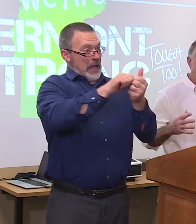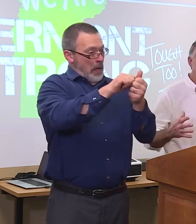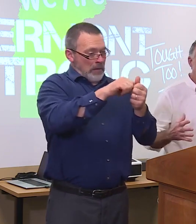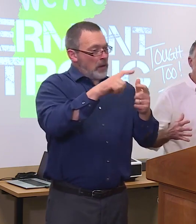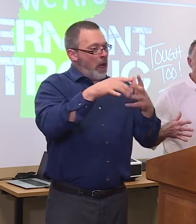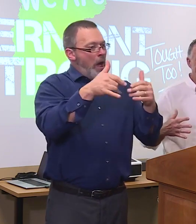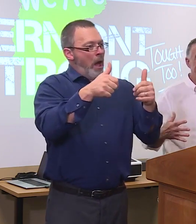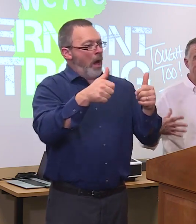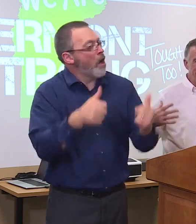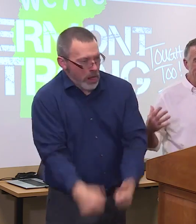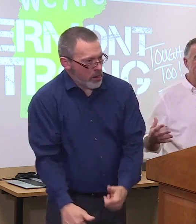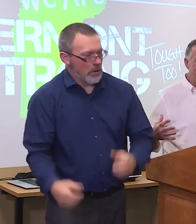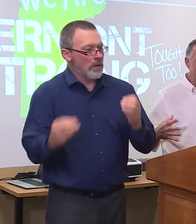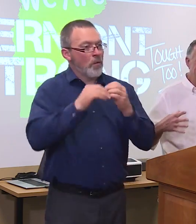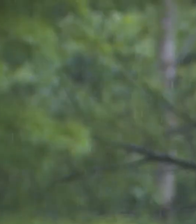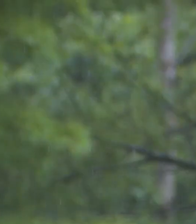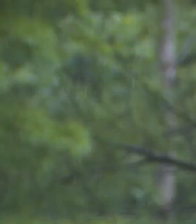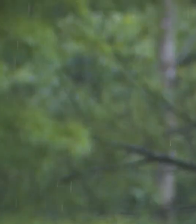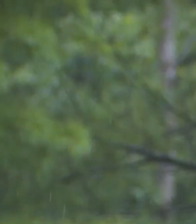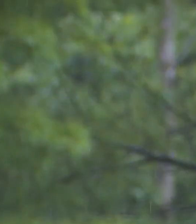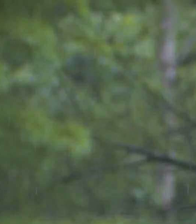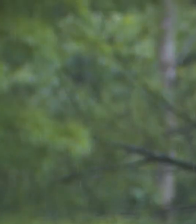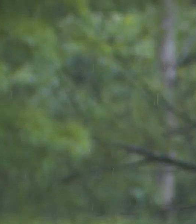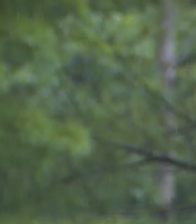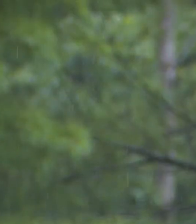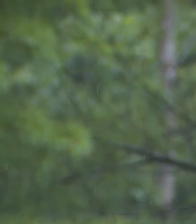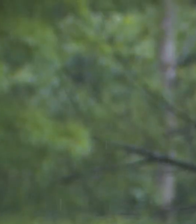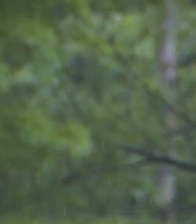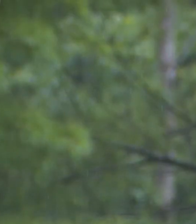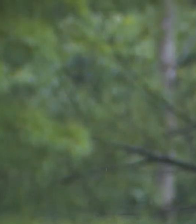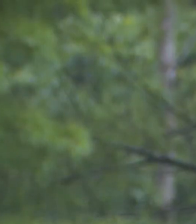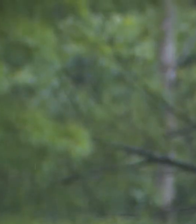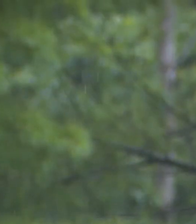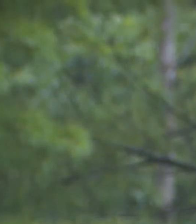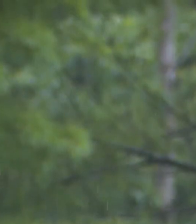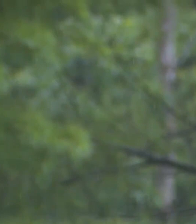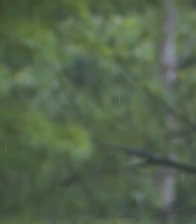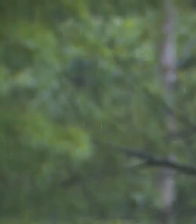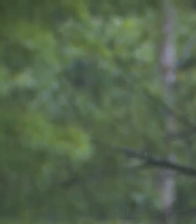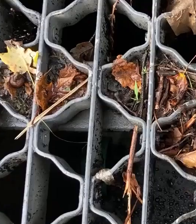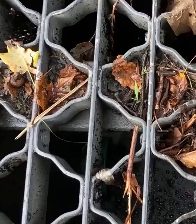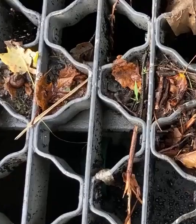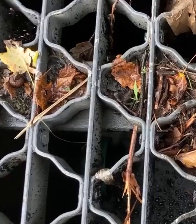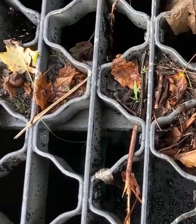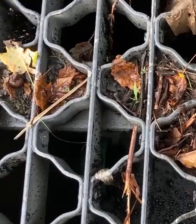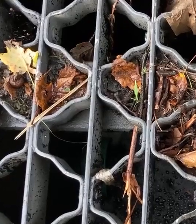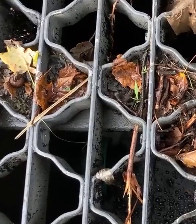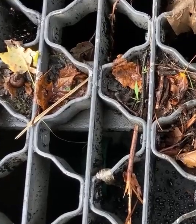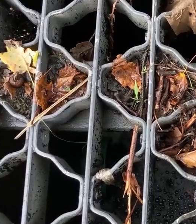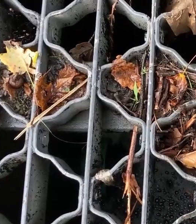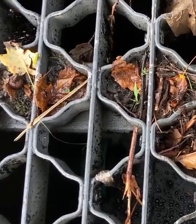COME IN RAPID FIRE AFTER THE INITIAL EVENT AND CREATED MORE DAMAGE, BUT EVERYTHING COME TO AN END IN FEMA'S EYES.>